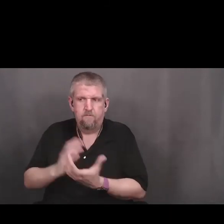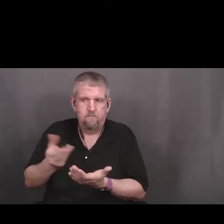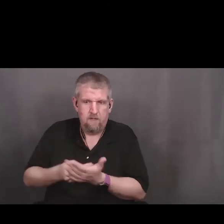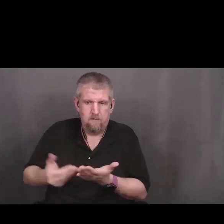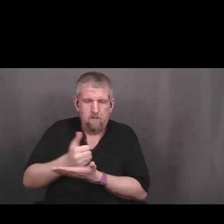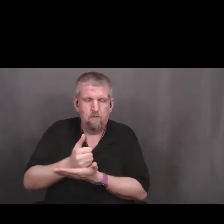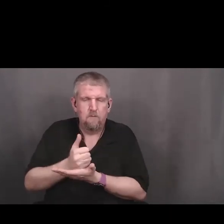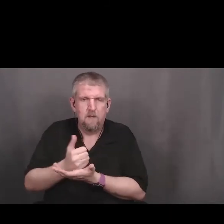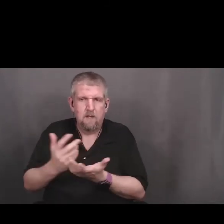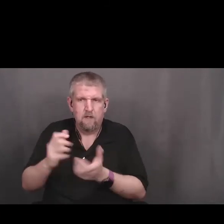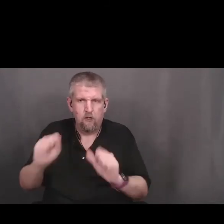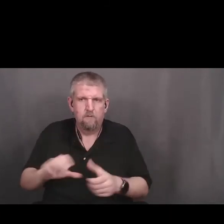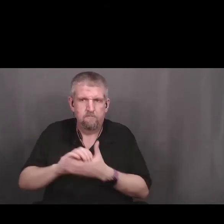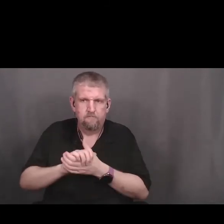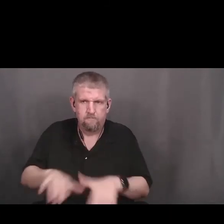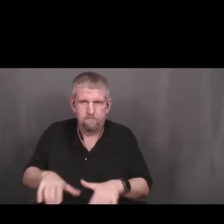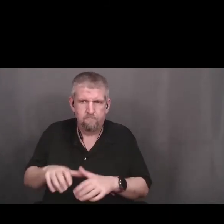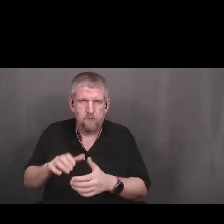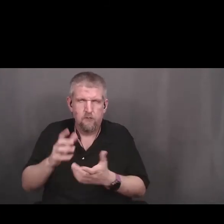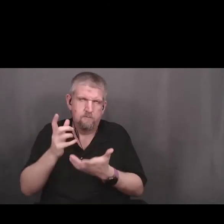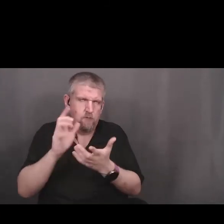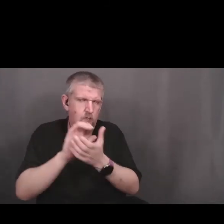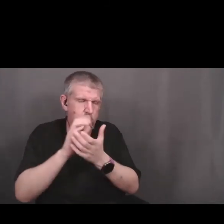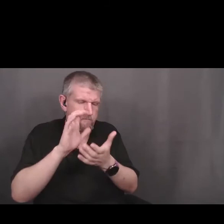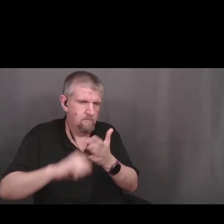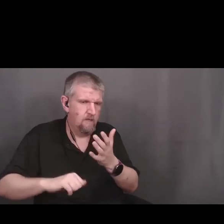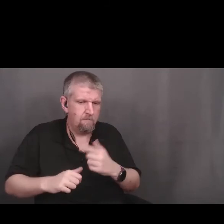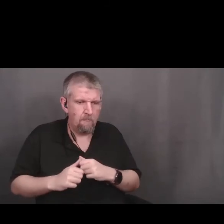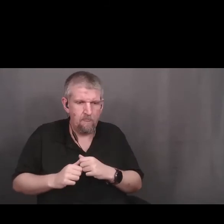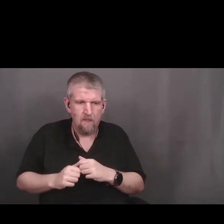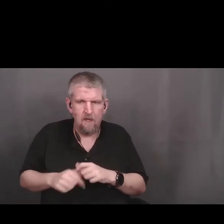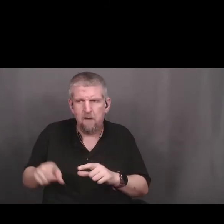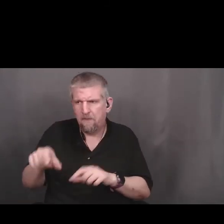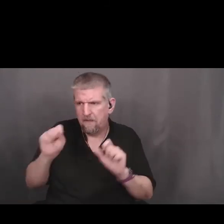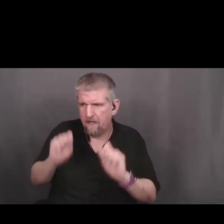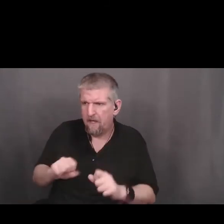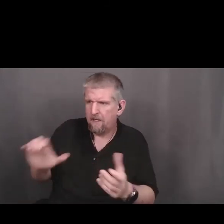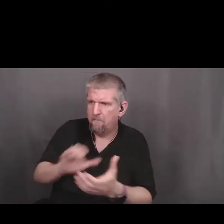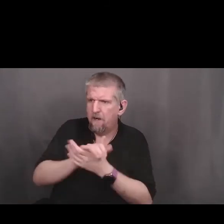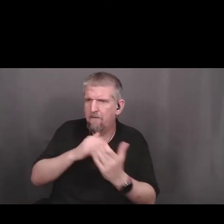[Parent] Okay, so just based on the income qualification, not the fact that they can get married and have a relationship, right?